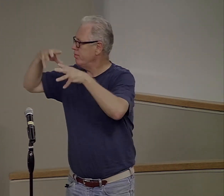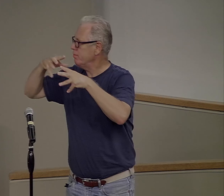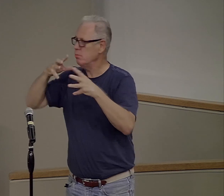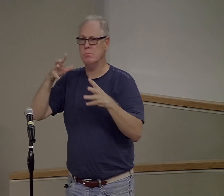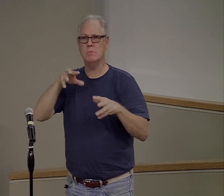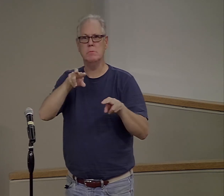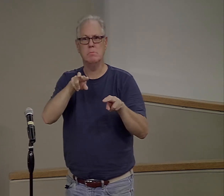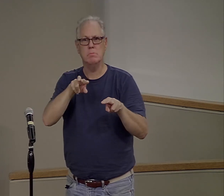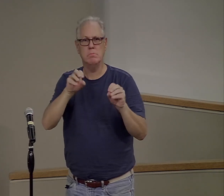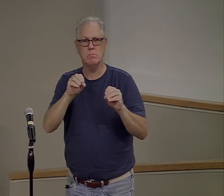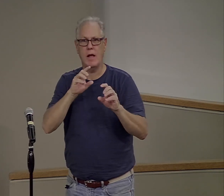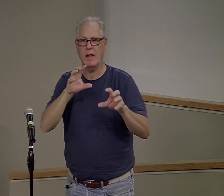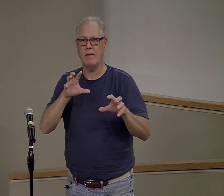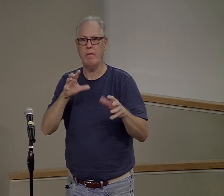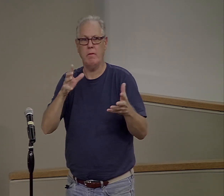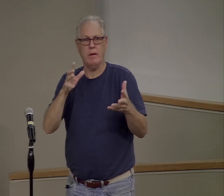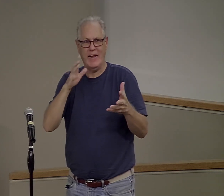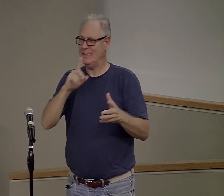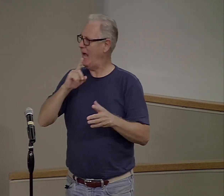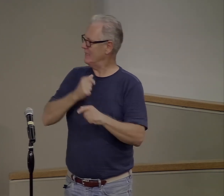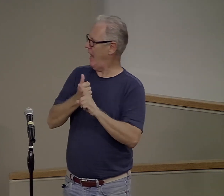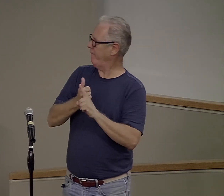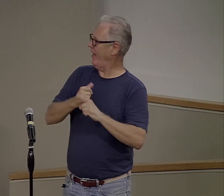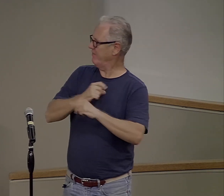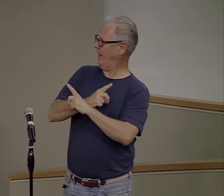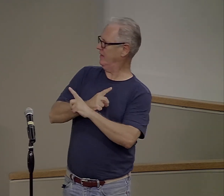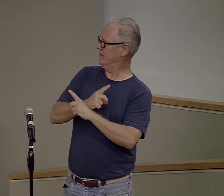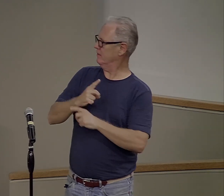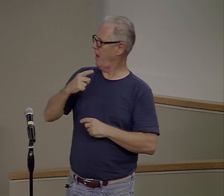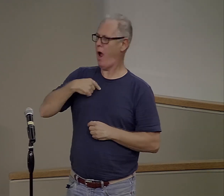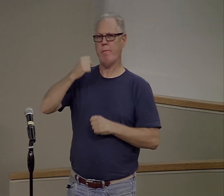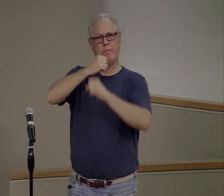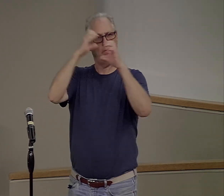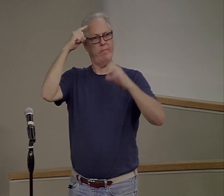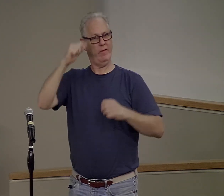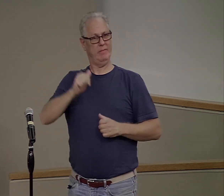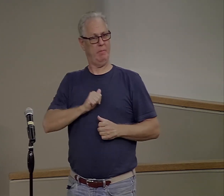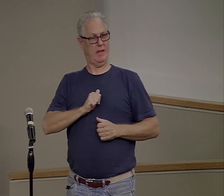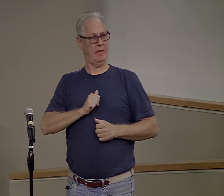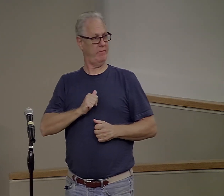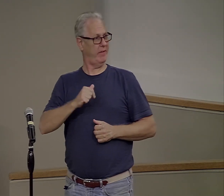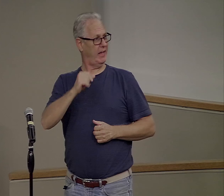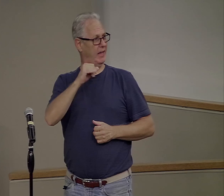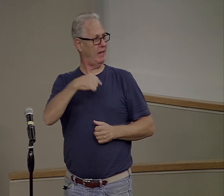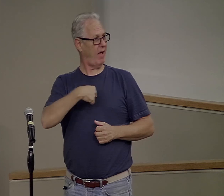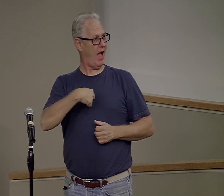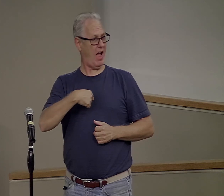and activity in the brain is such that in and of itself, it is a defense.